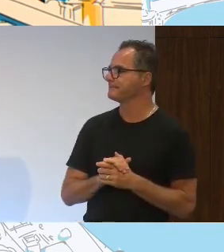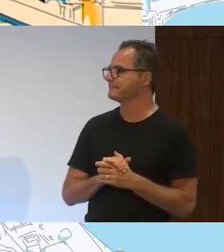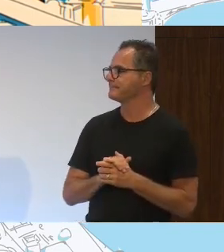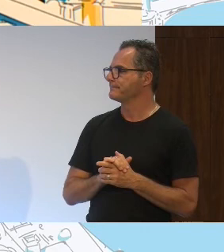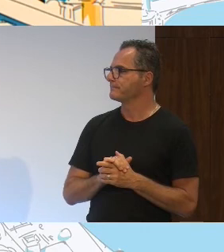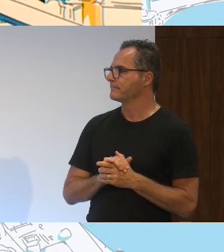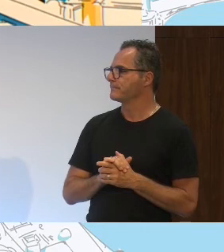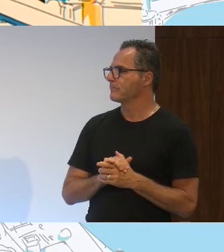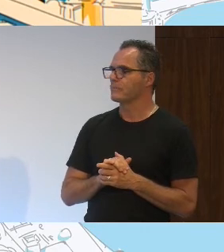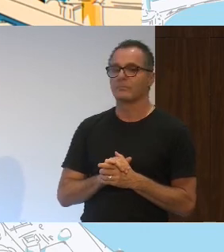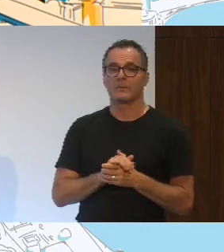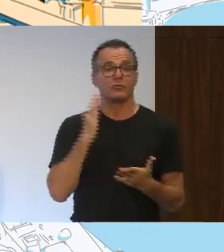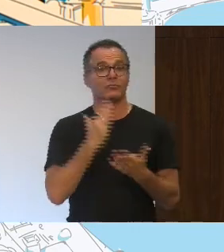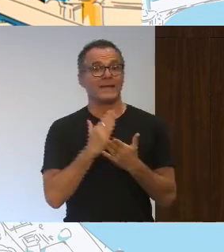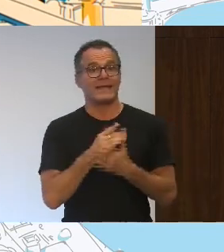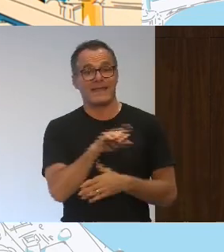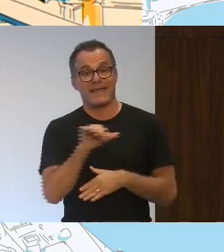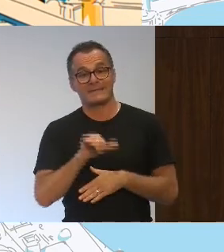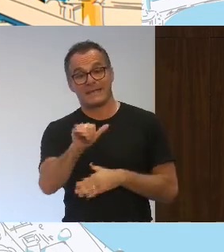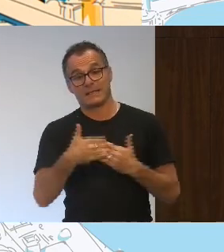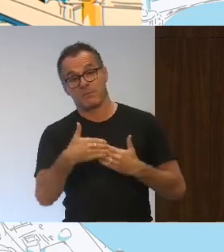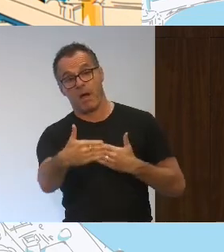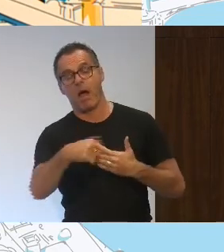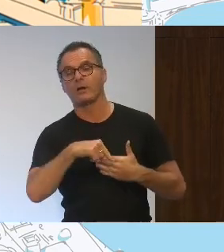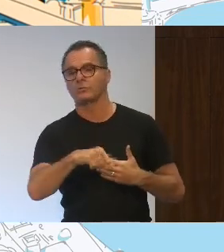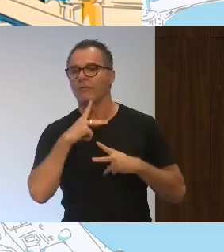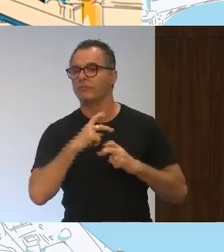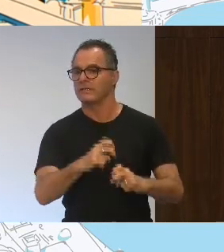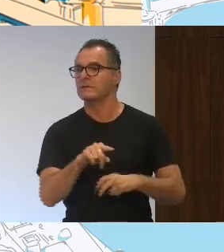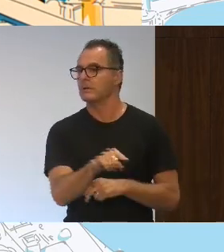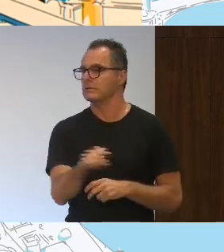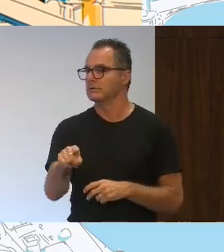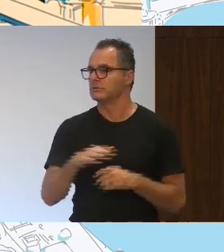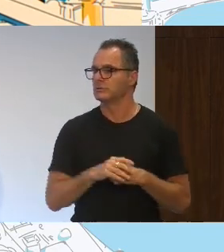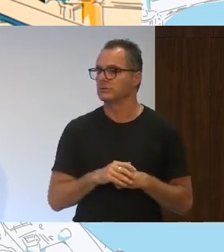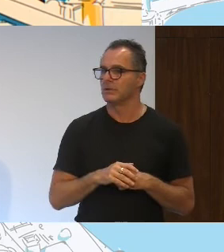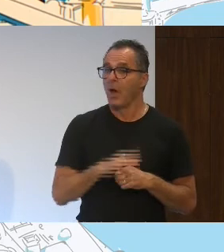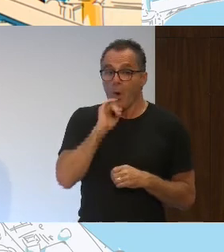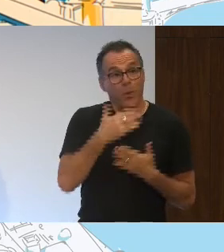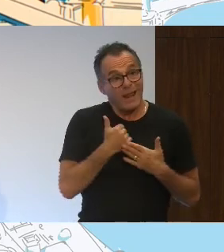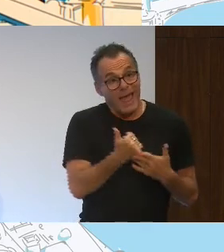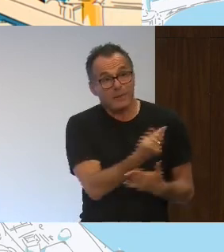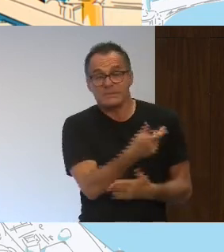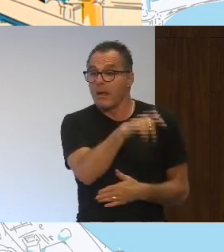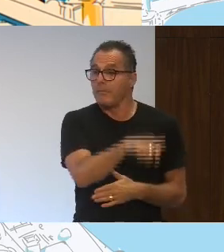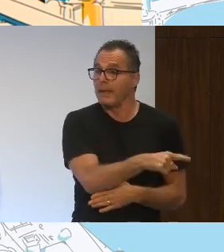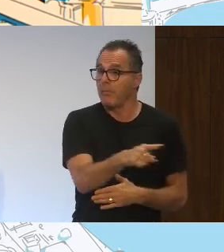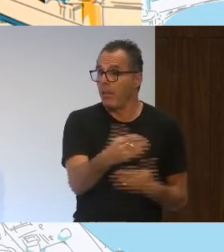the kind of next wave of what will happen and they'll they'll take care of some people. And so you should be really optimistic about that.